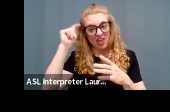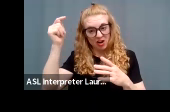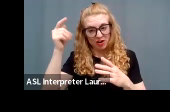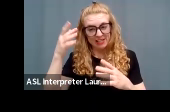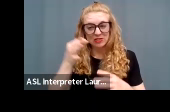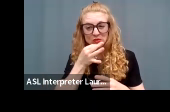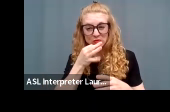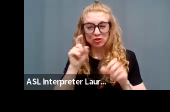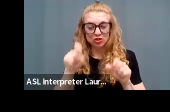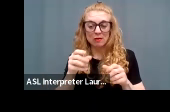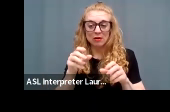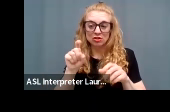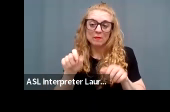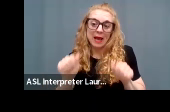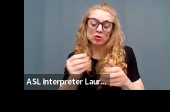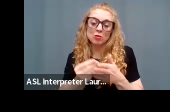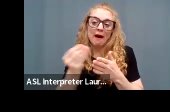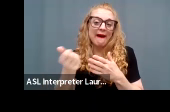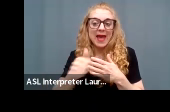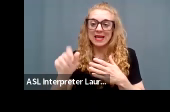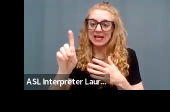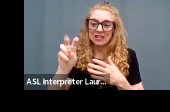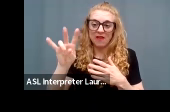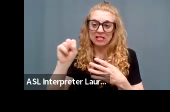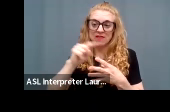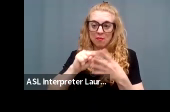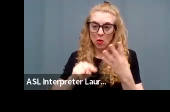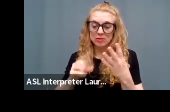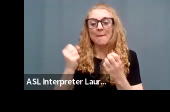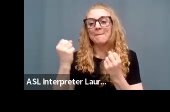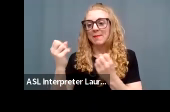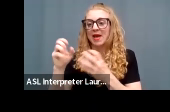any of these manufacturers or thousands of others and it should just work depending regardless of